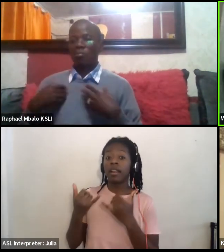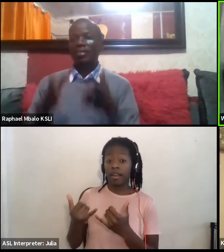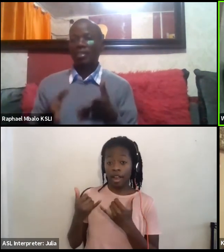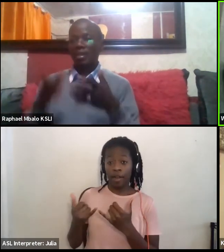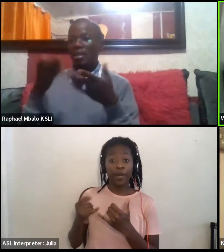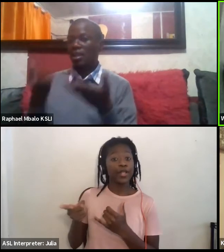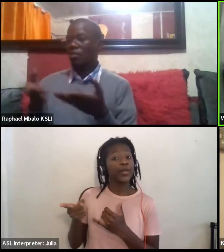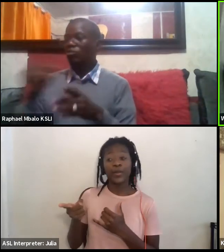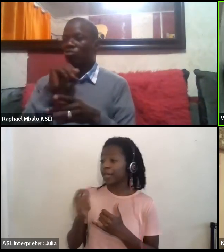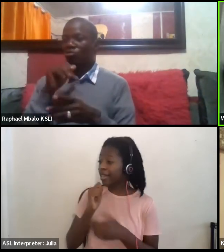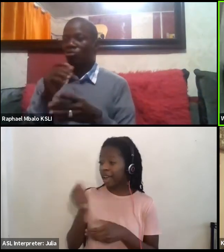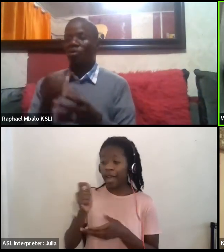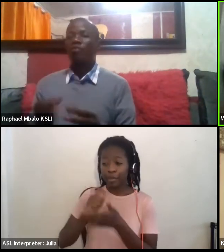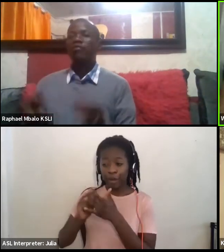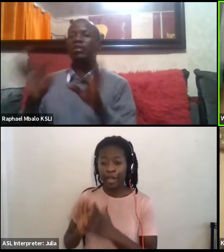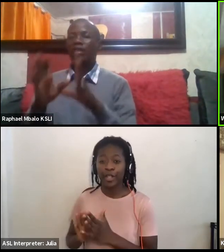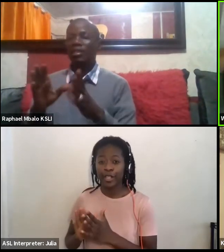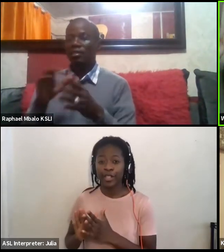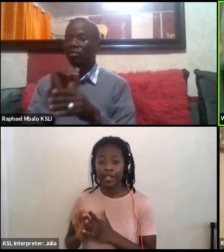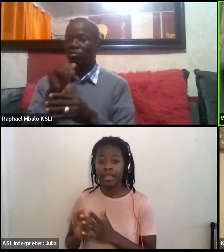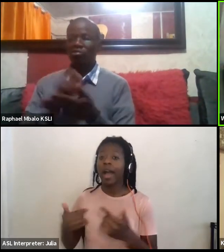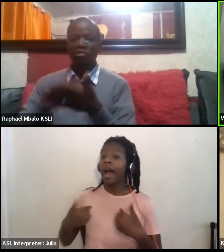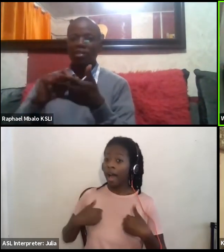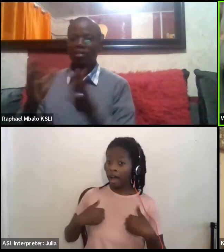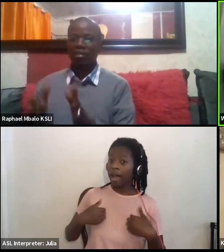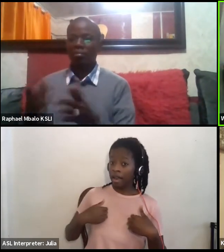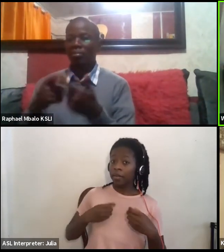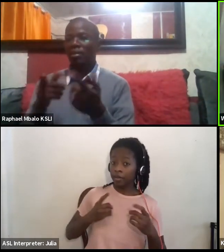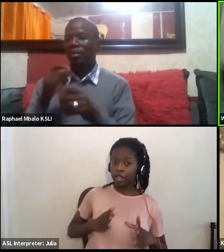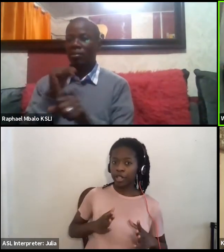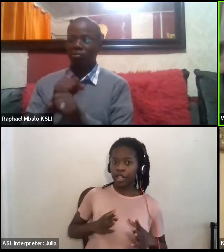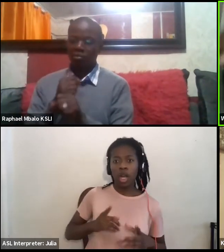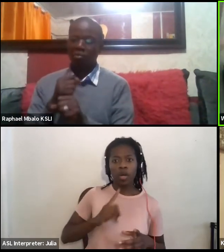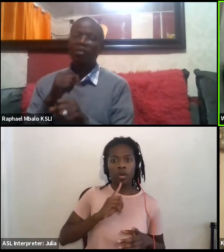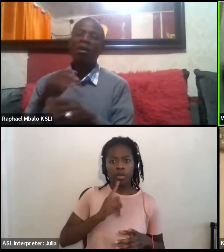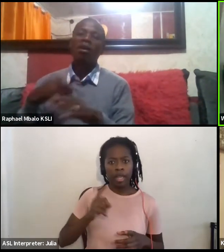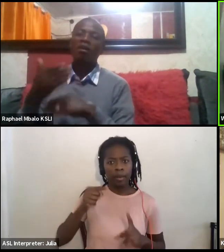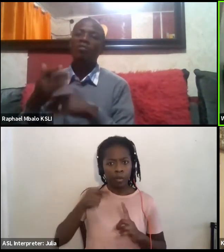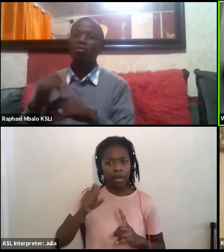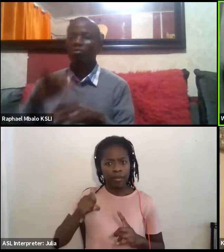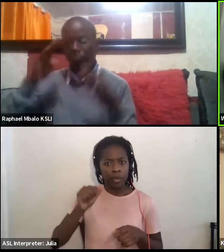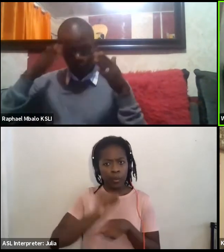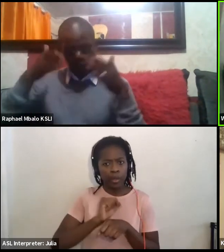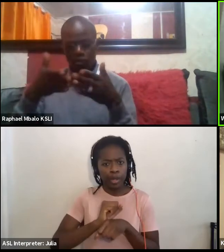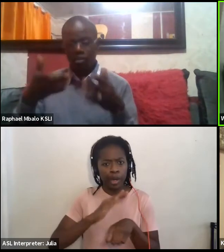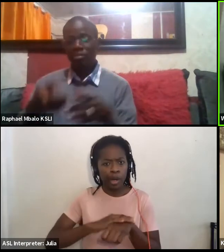But that works only after you've worked on the script a lot as now the dramaturg,